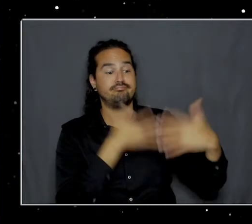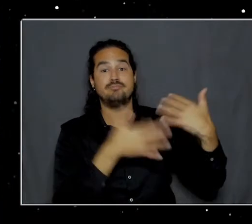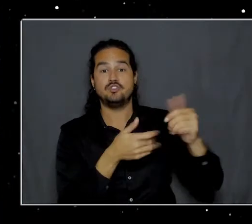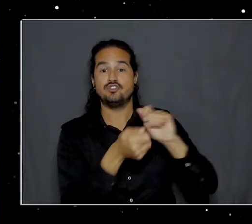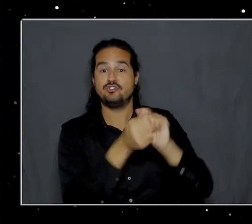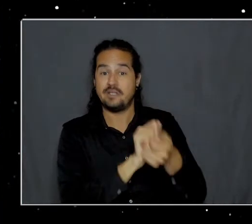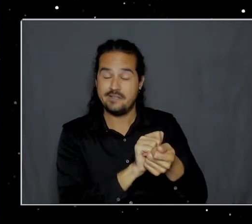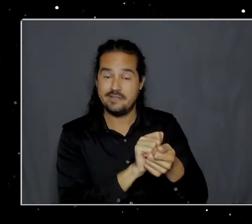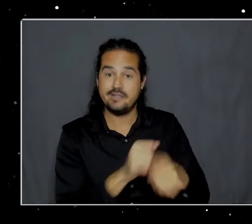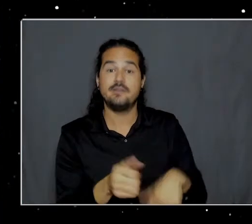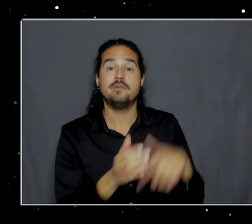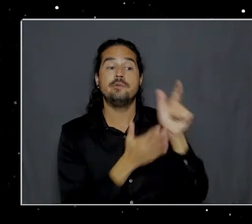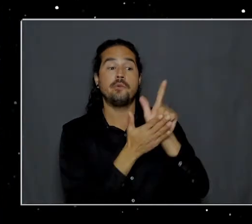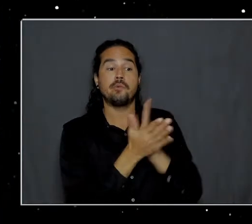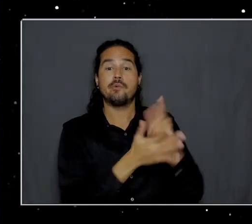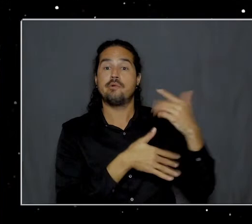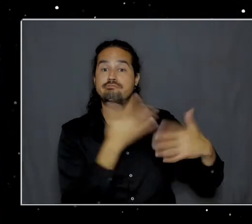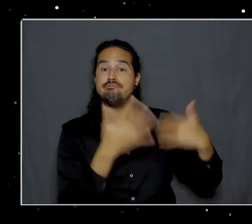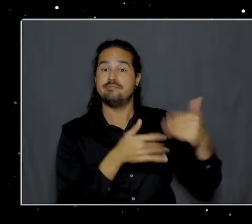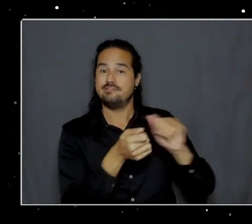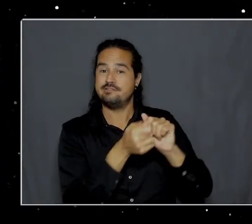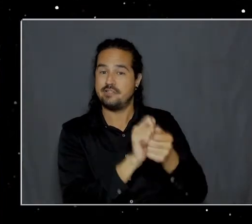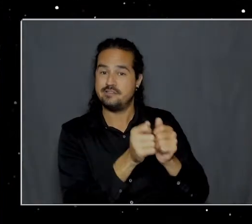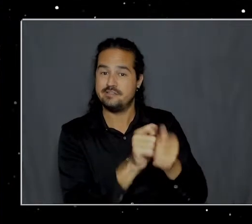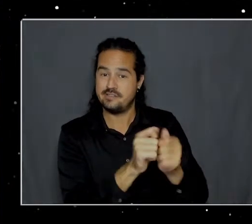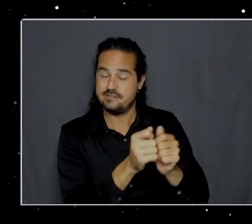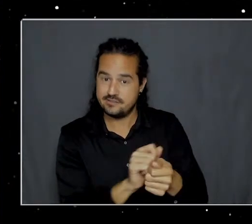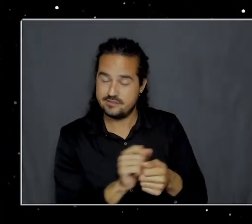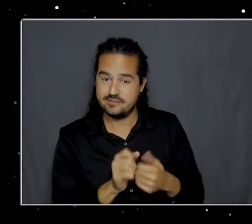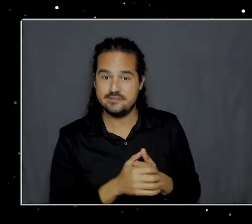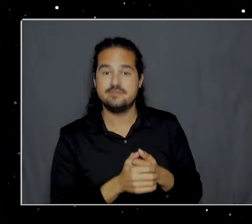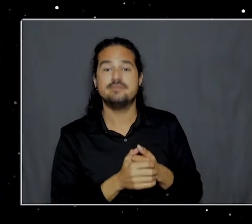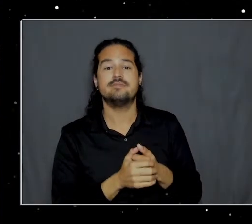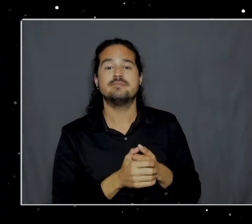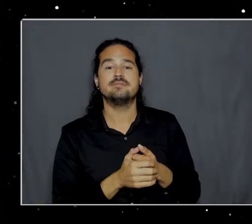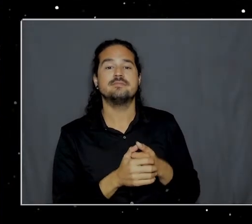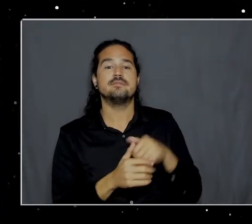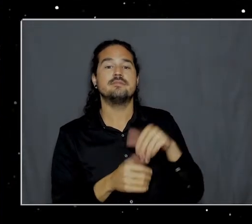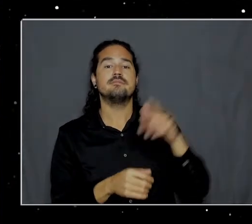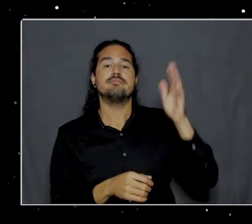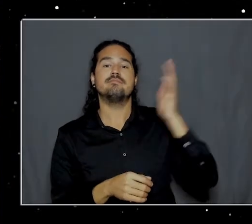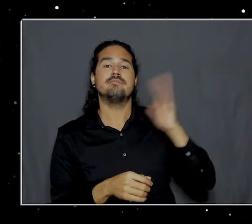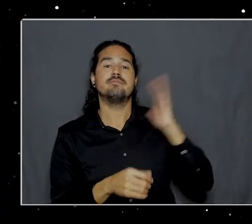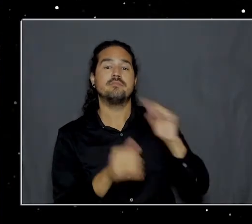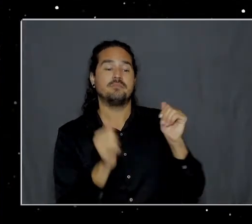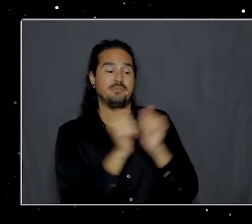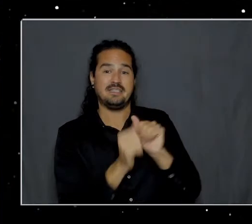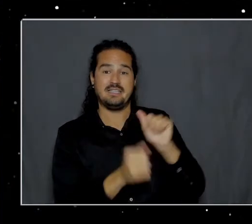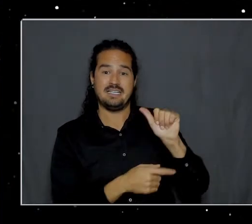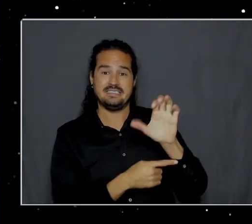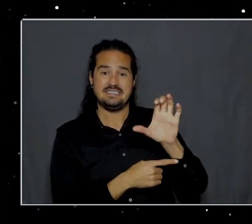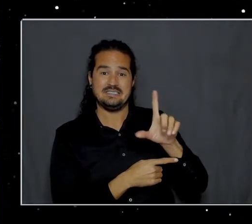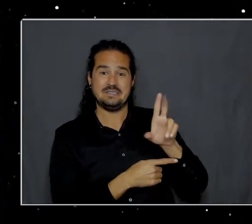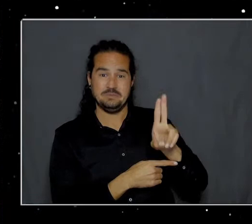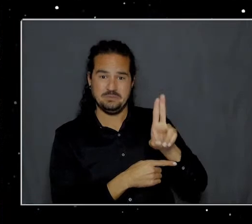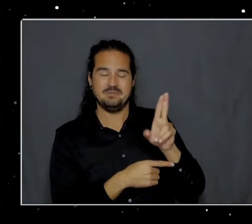AND SO, THE COUNTRY'S CHANGED, THE LAWS CHANGED AND WHAT THE ACLU USED TO SAY WHEN I WAS